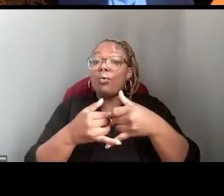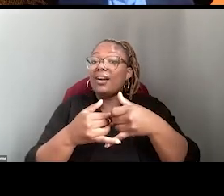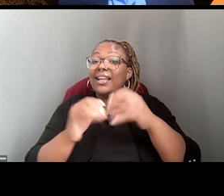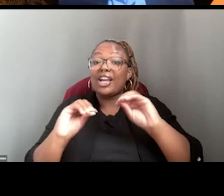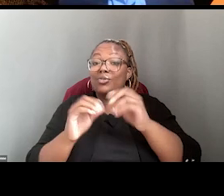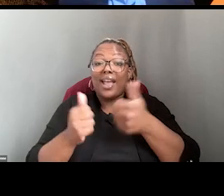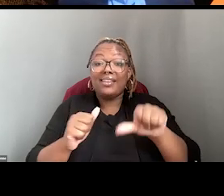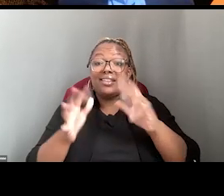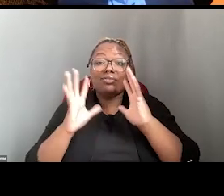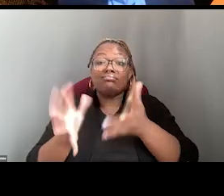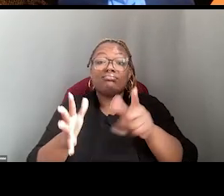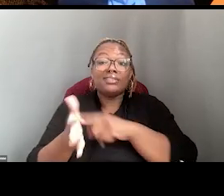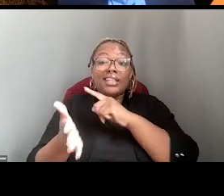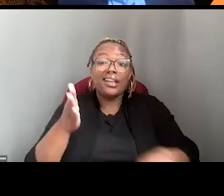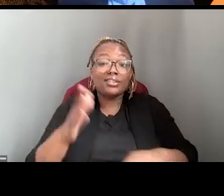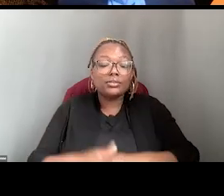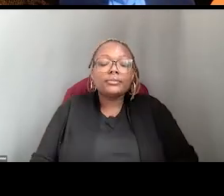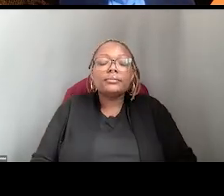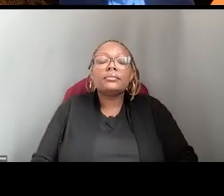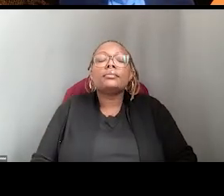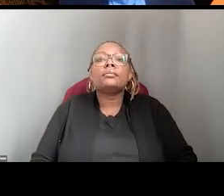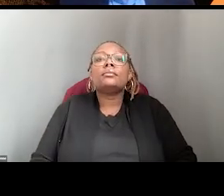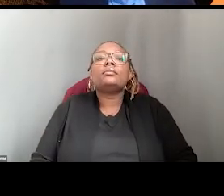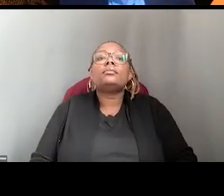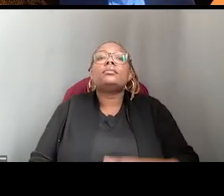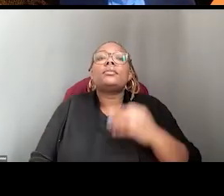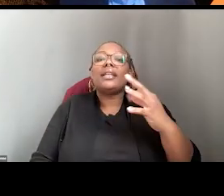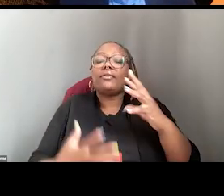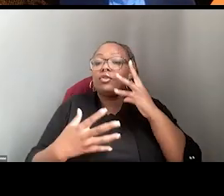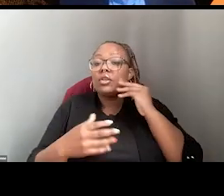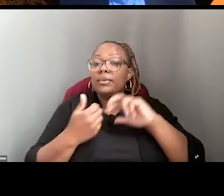If you are having issues or questions about PI transfers, please contact your grants officer